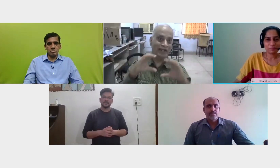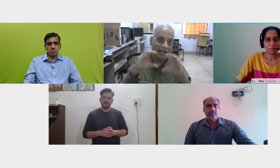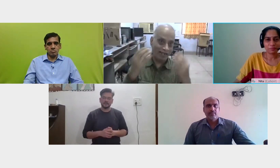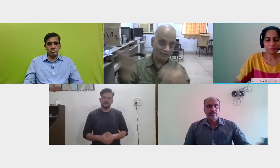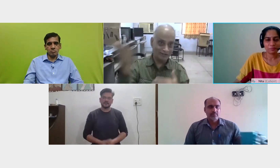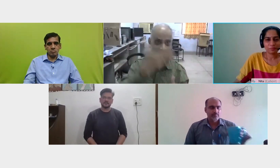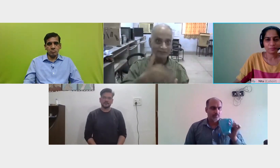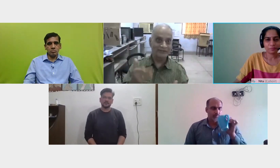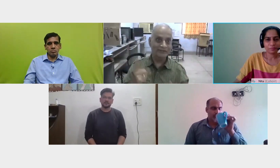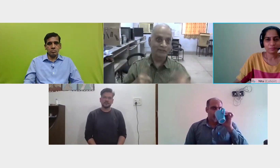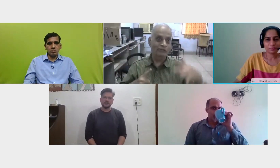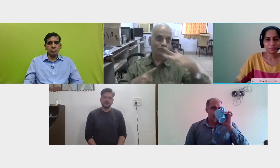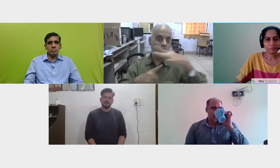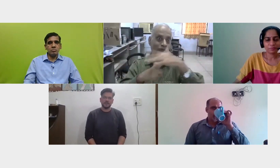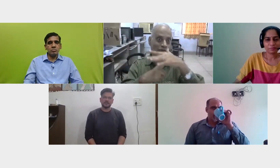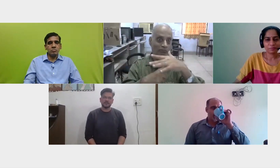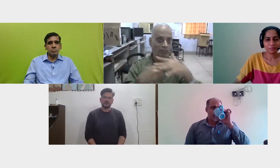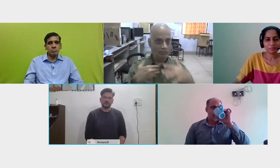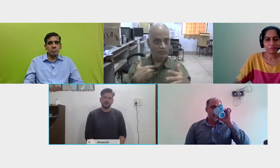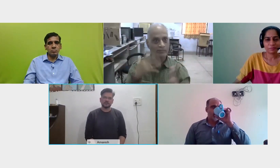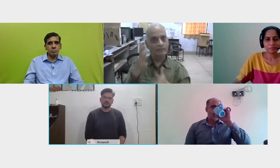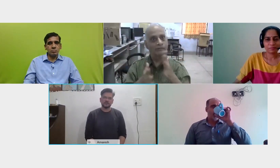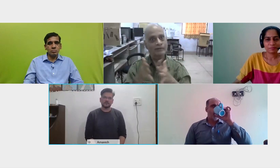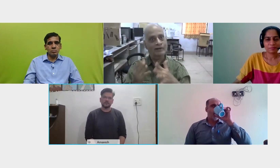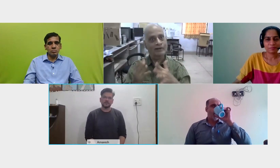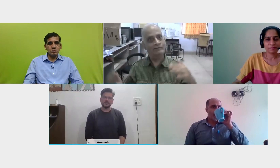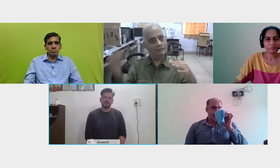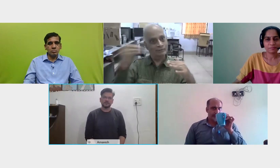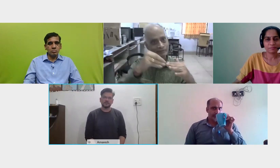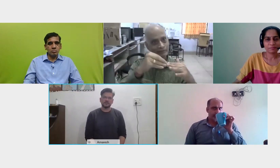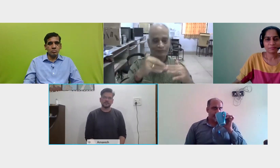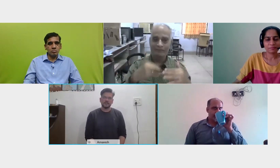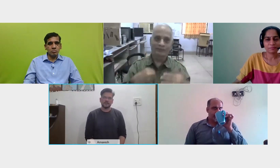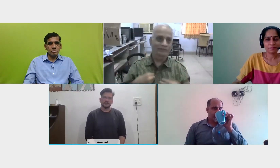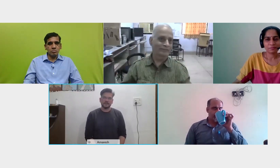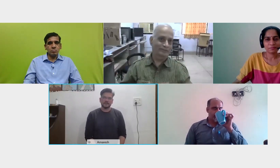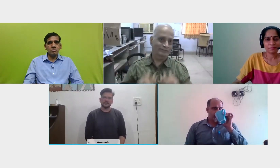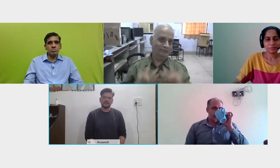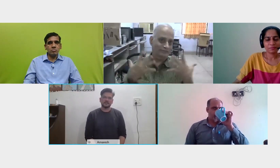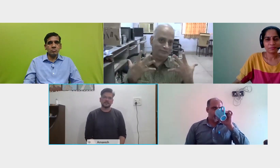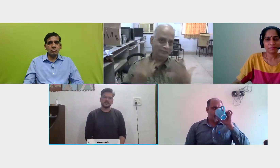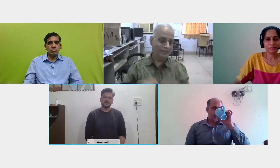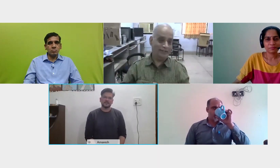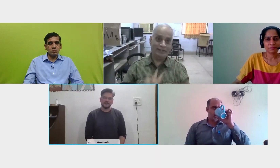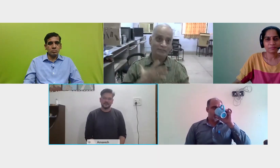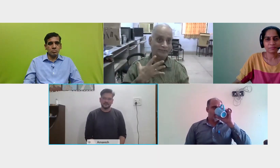such a huge big institution one of the top institutions in India is also having a course